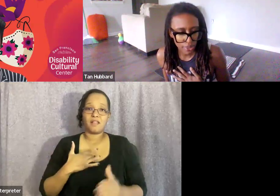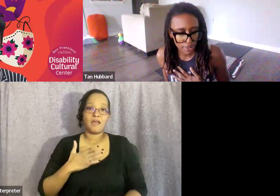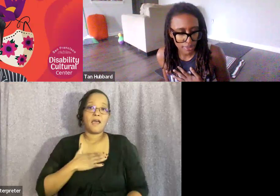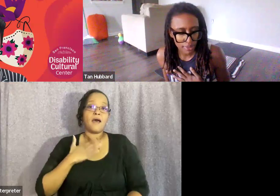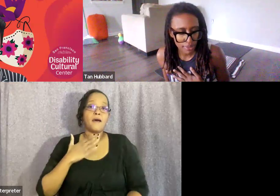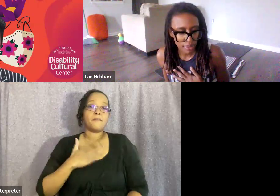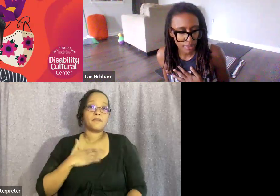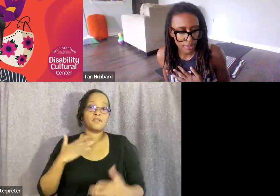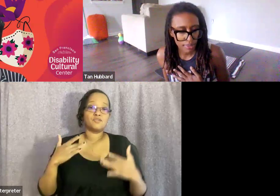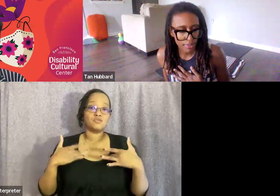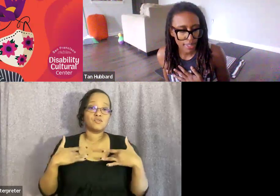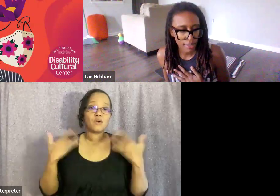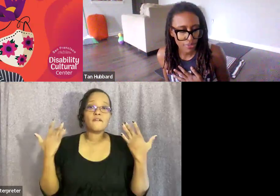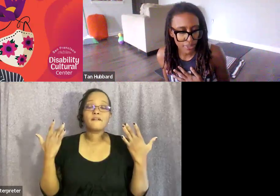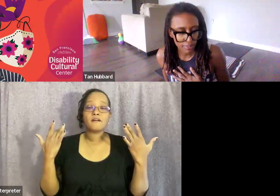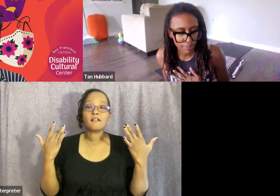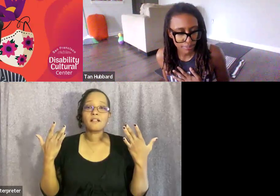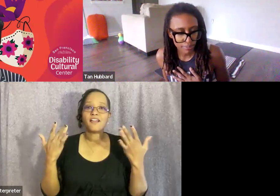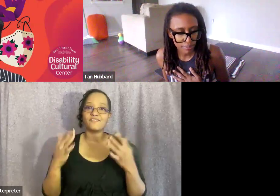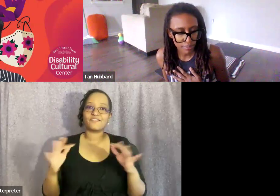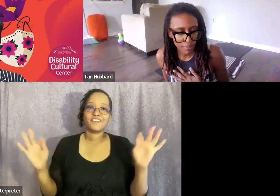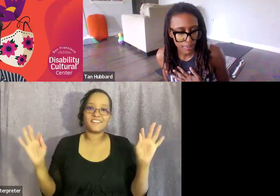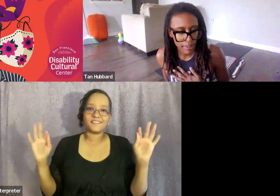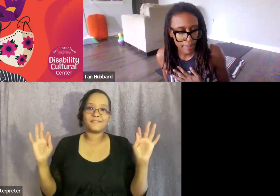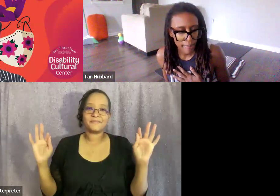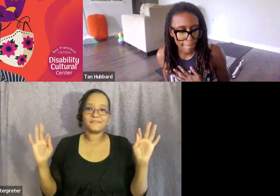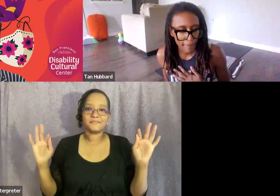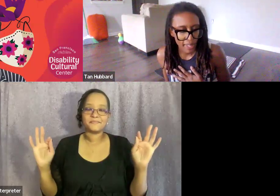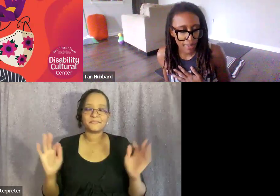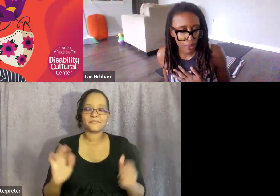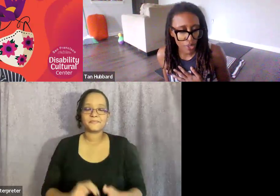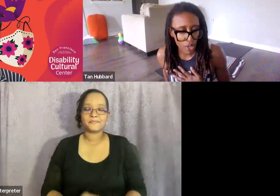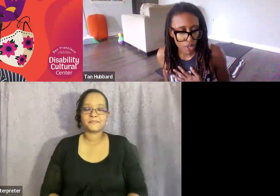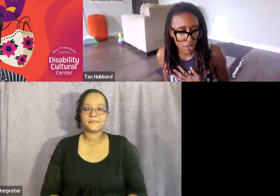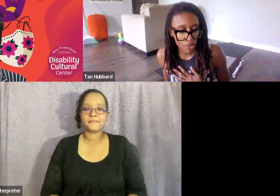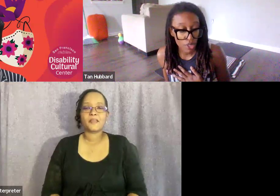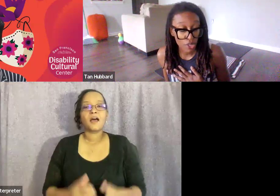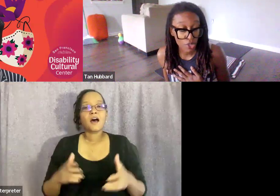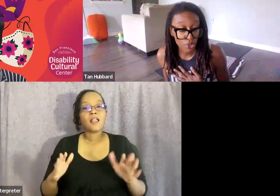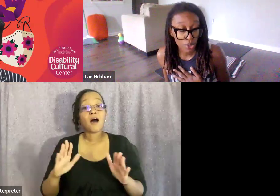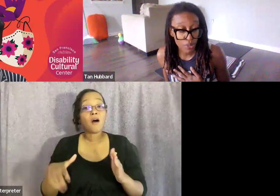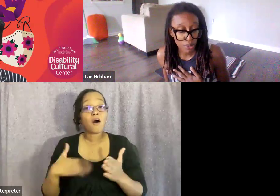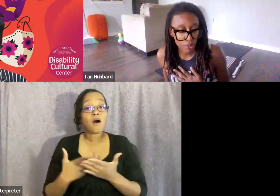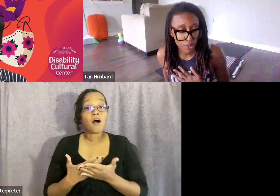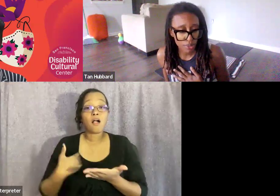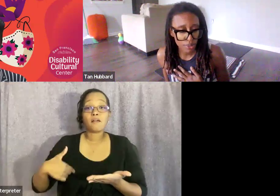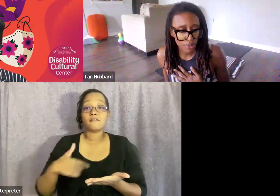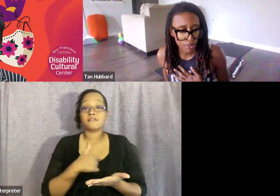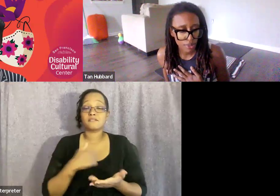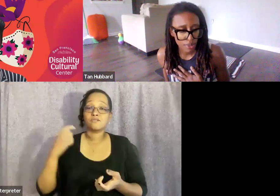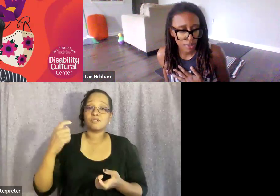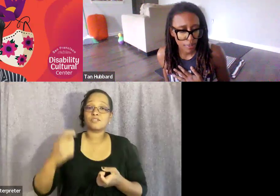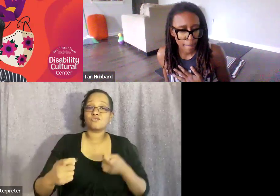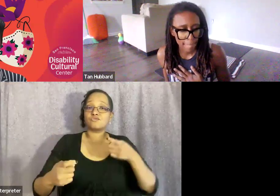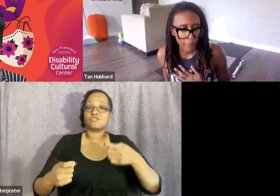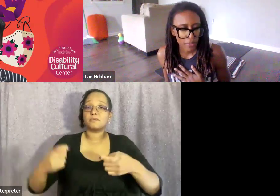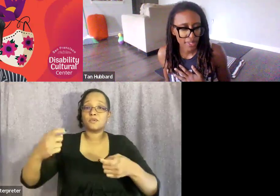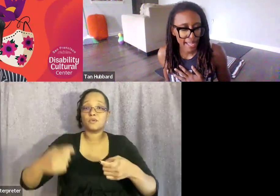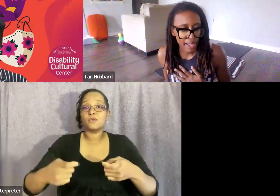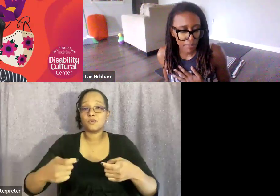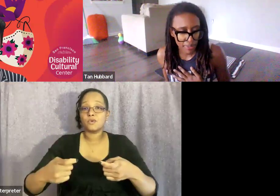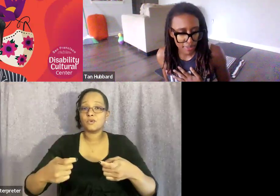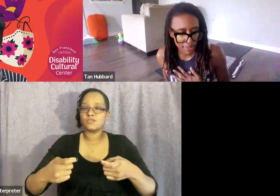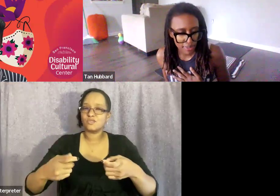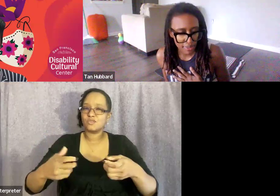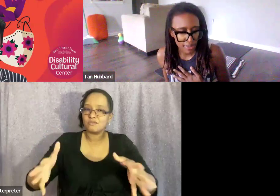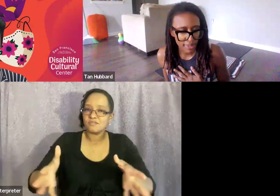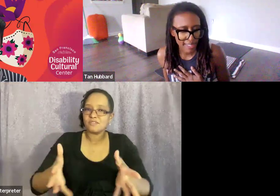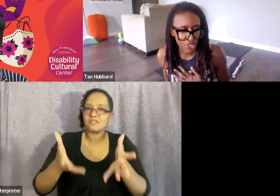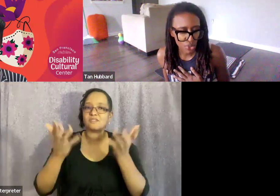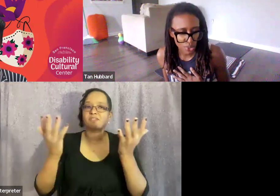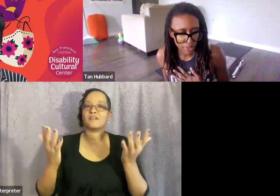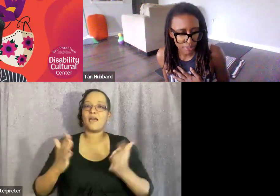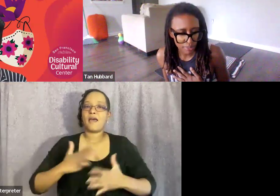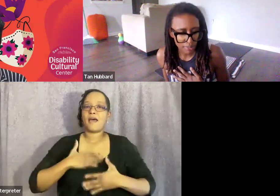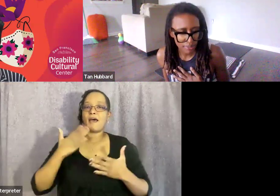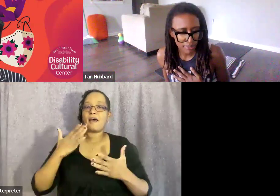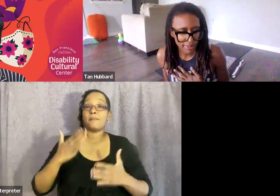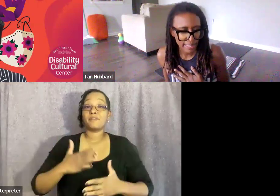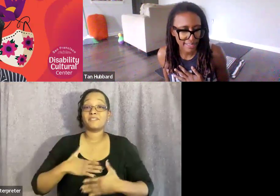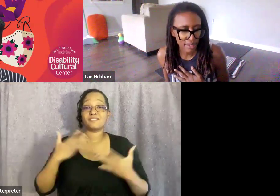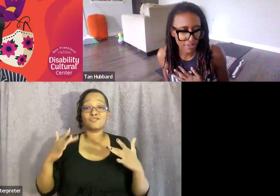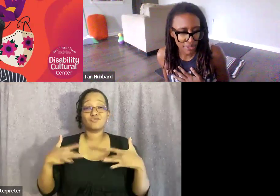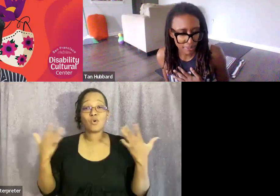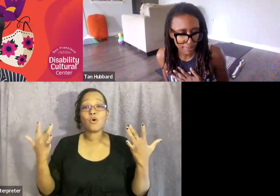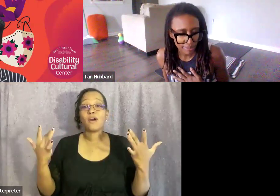joyous and free, and may we all contribute to that happiness, that joy, and that freedom.